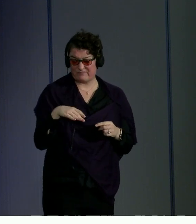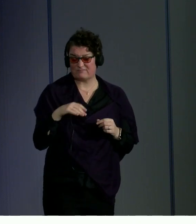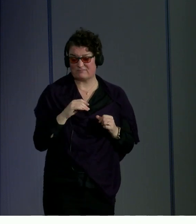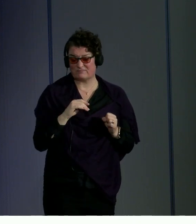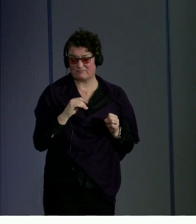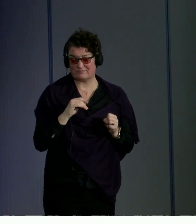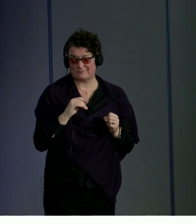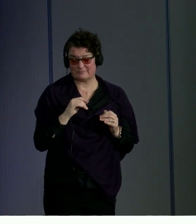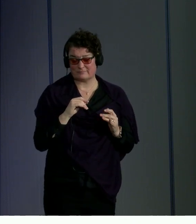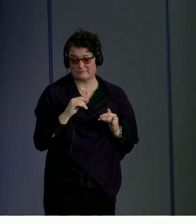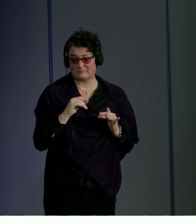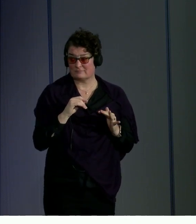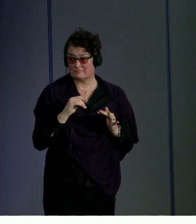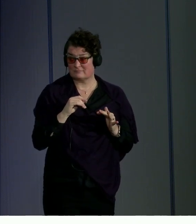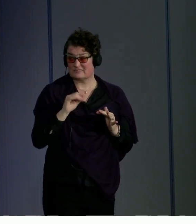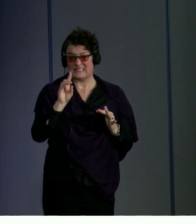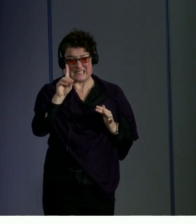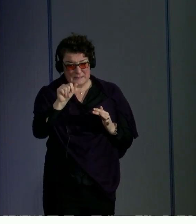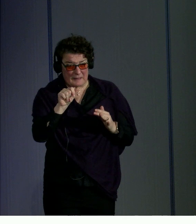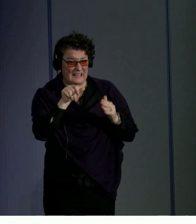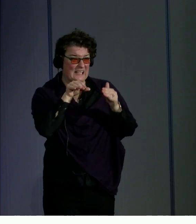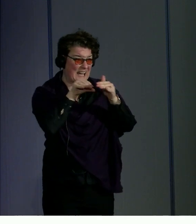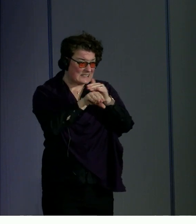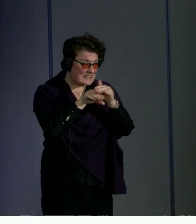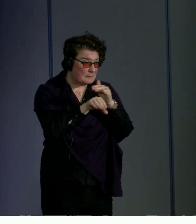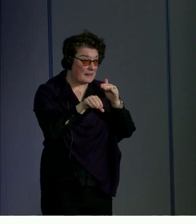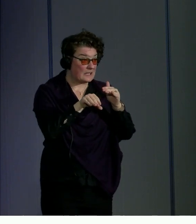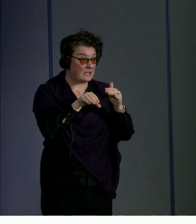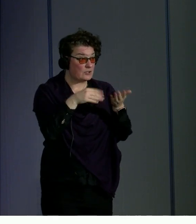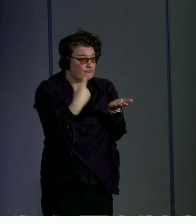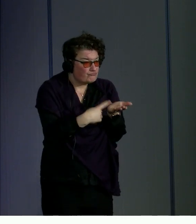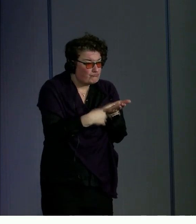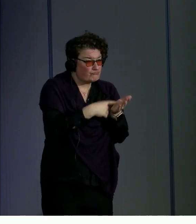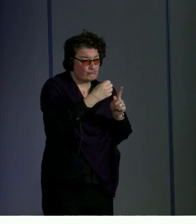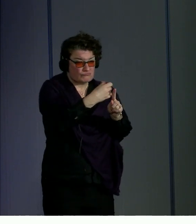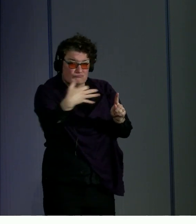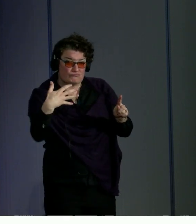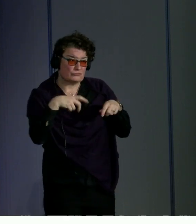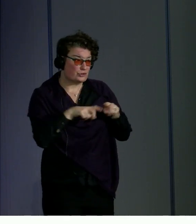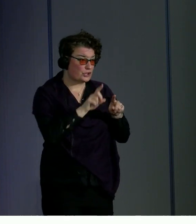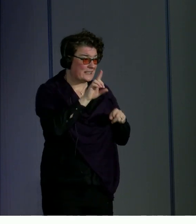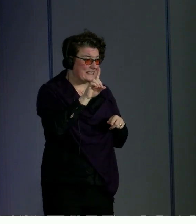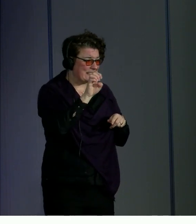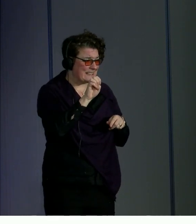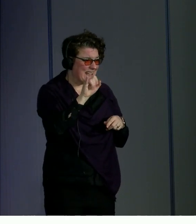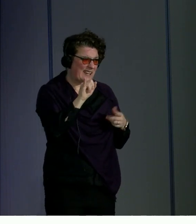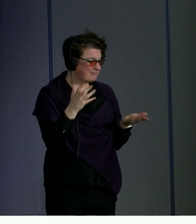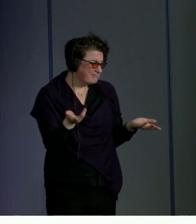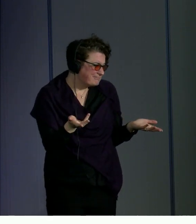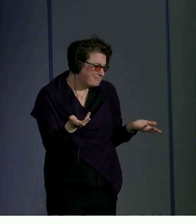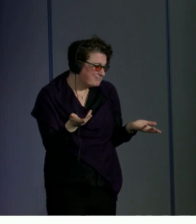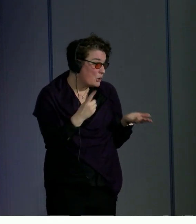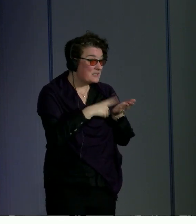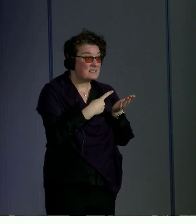and accessibility are not really discussed in DEI activities or sometimes even by the DEI staff.